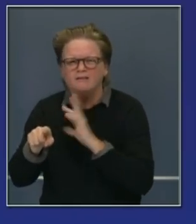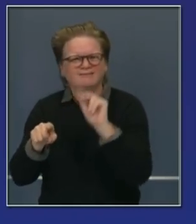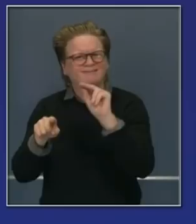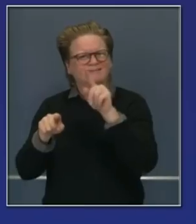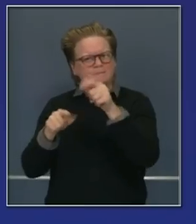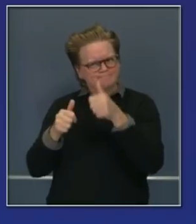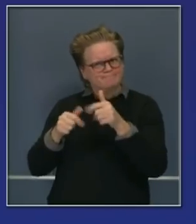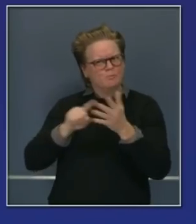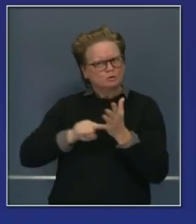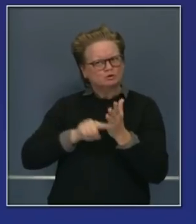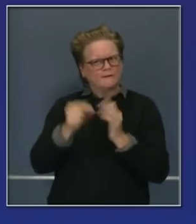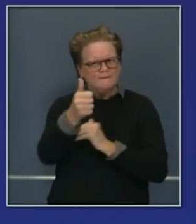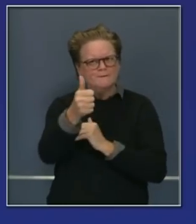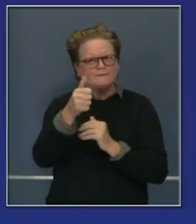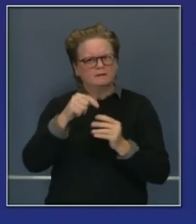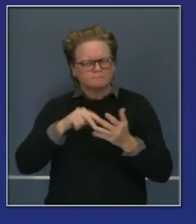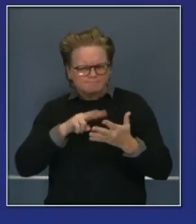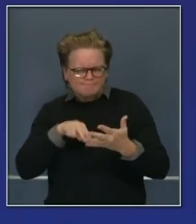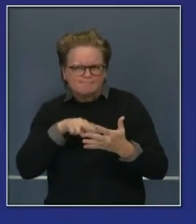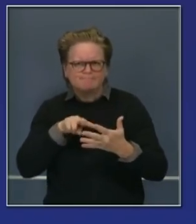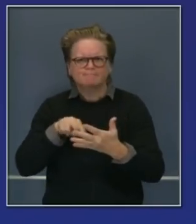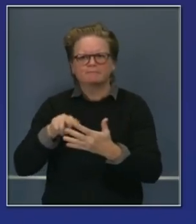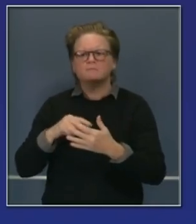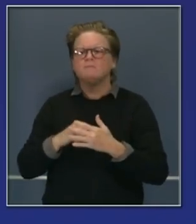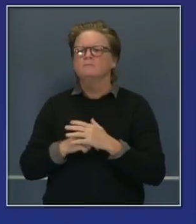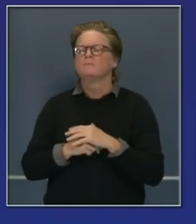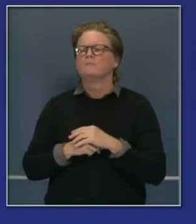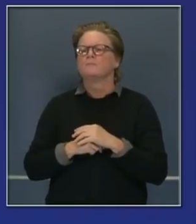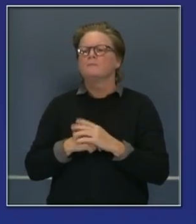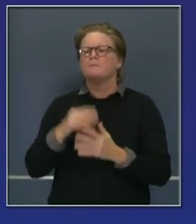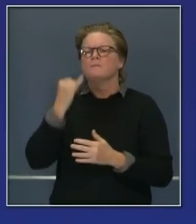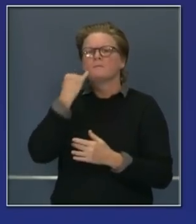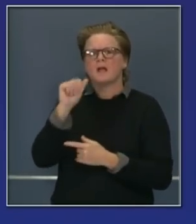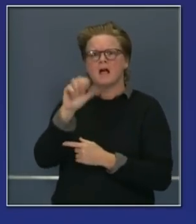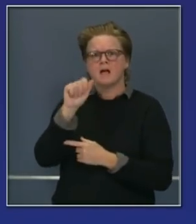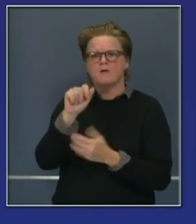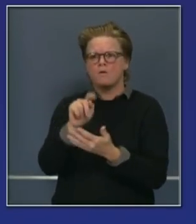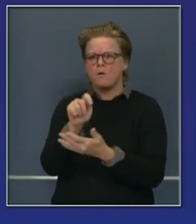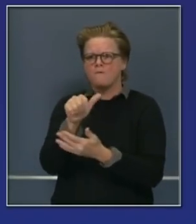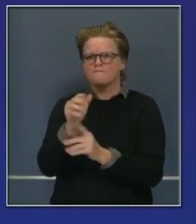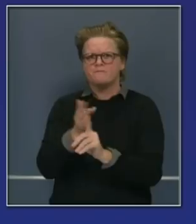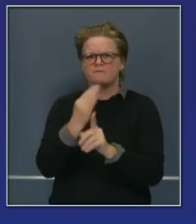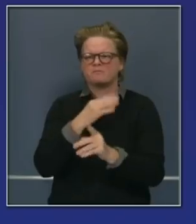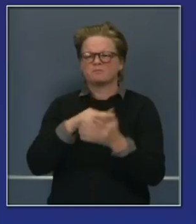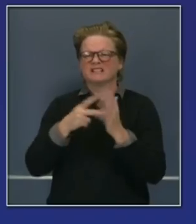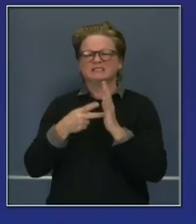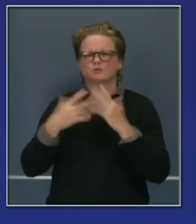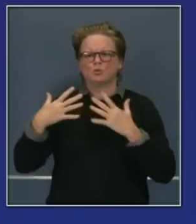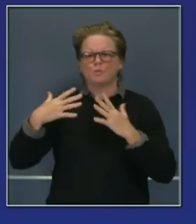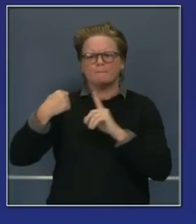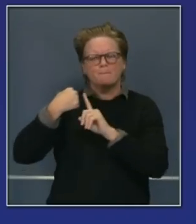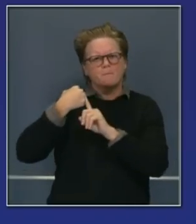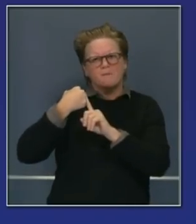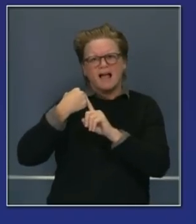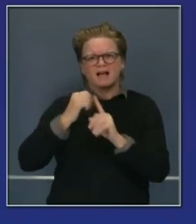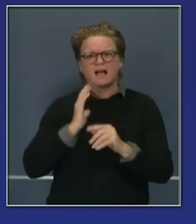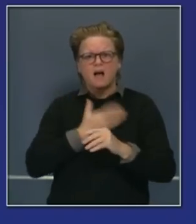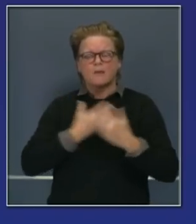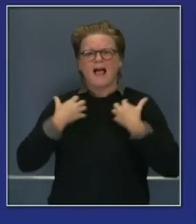CABLE. TAKE THE TIME TO LEARN A LITTLE BIT MORE BY INVESTIGATING THE IMPACT. AT THE END OF THE DAY, THE